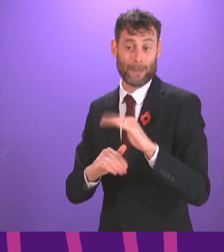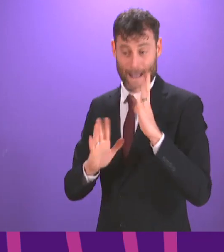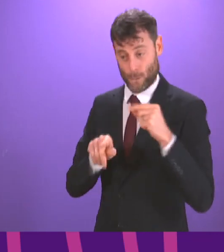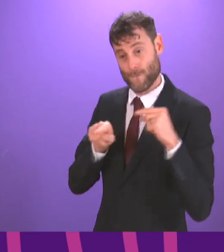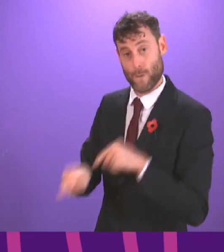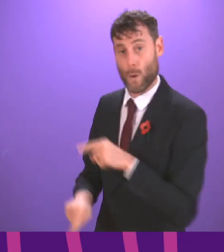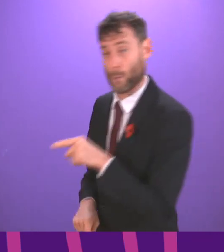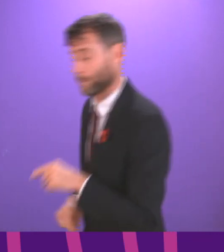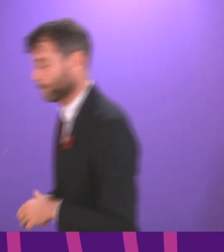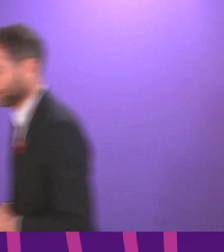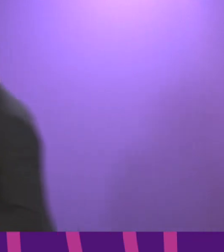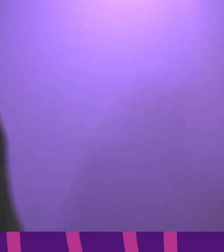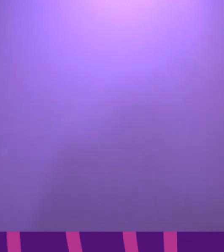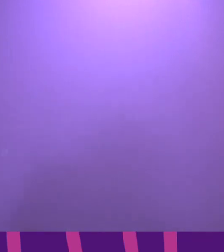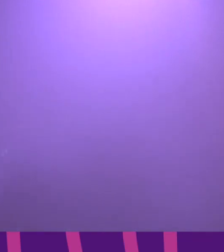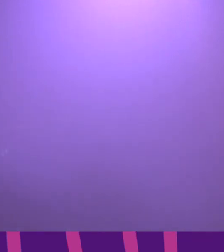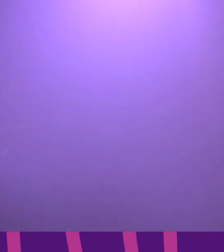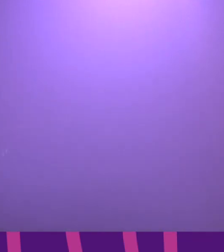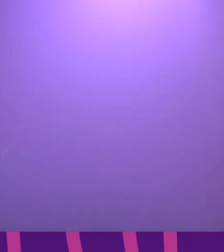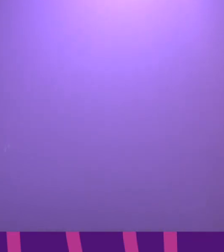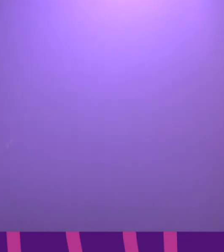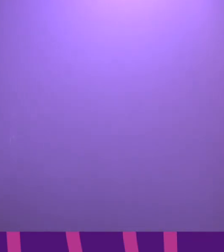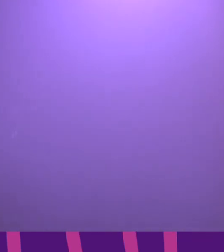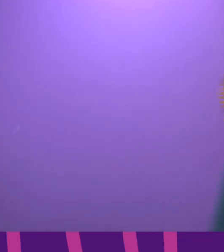The Presiding Officer: Thank you. I highlight again that we seem